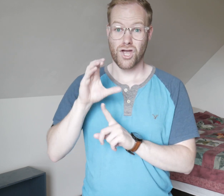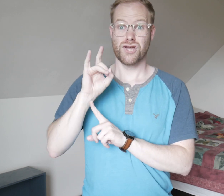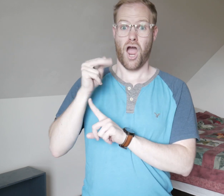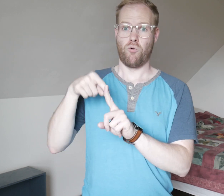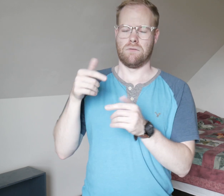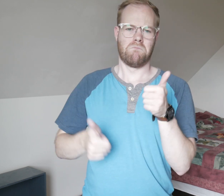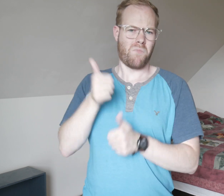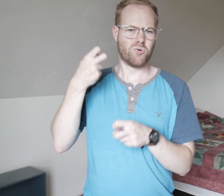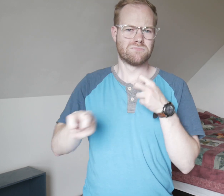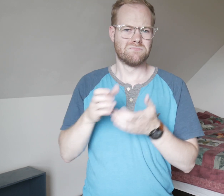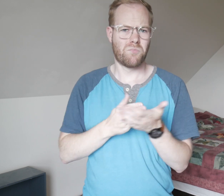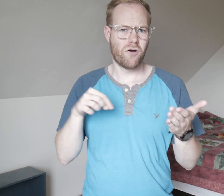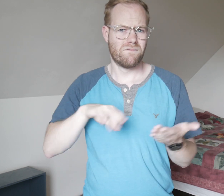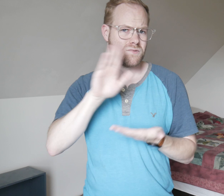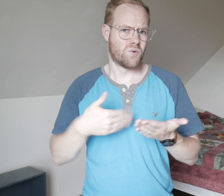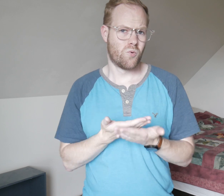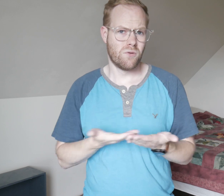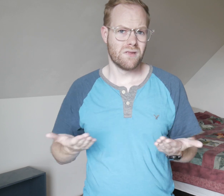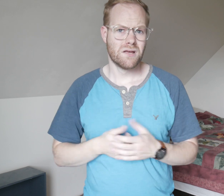Coding is the most tough part of this whole thing.